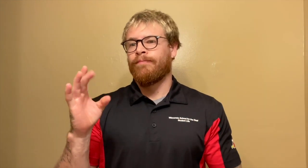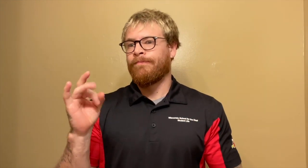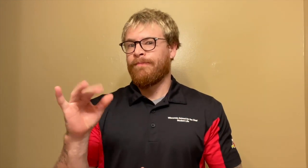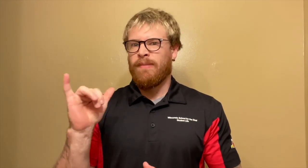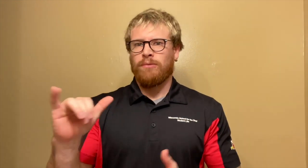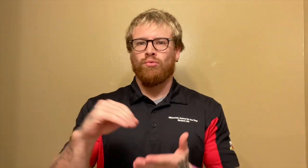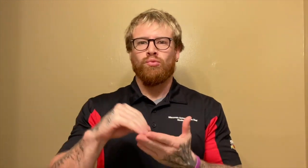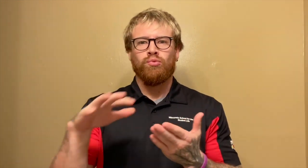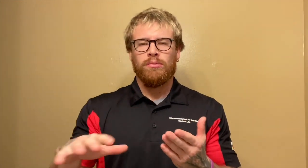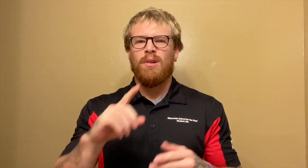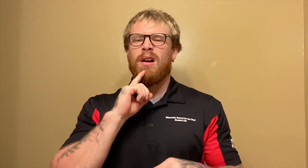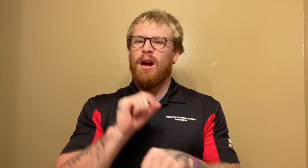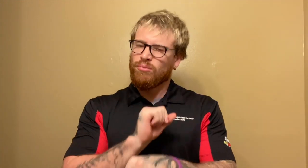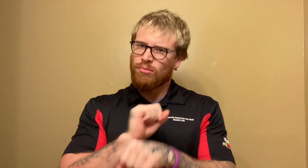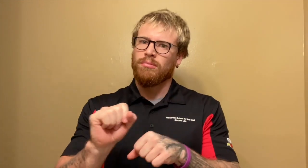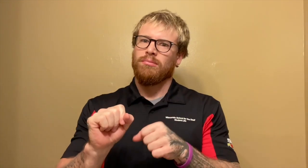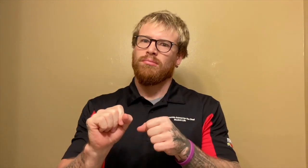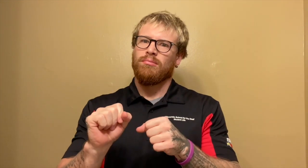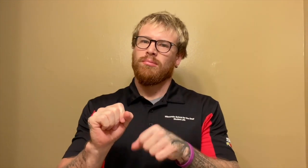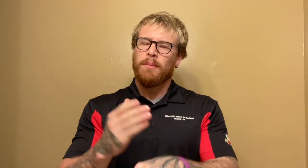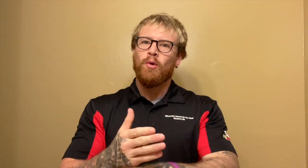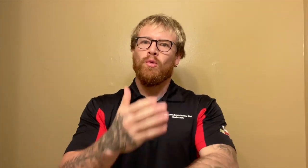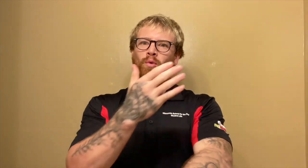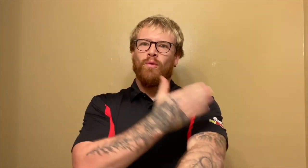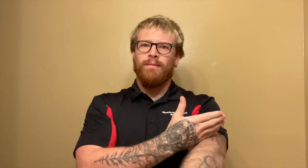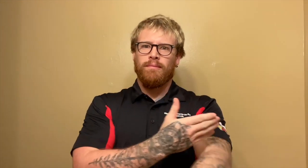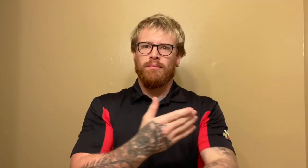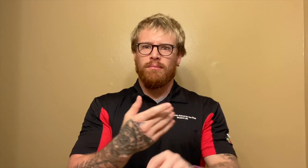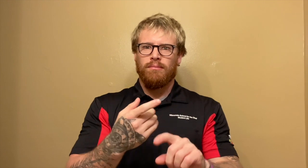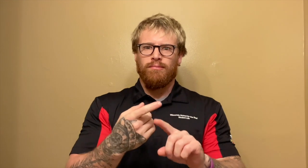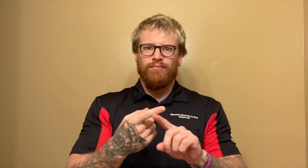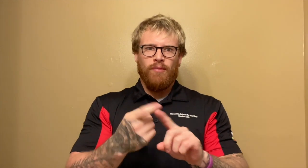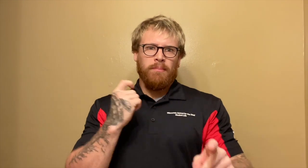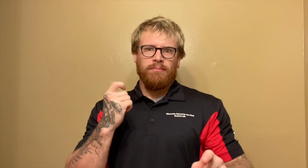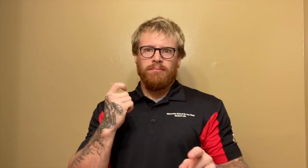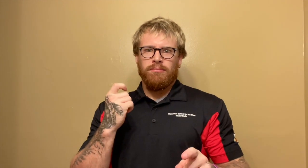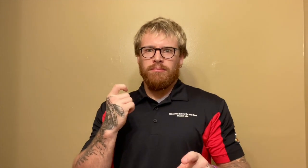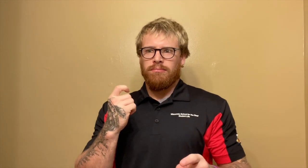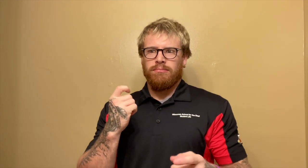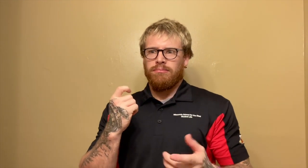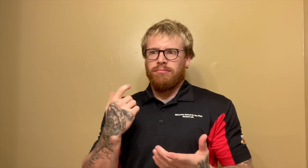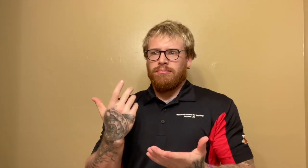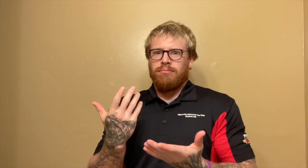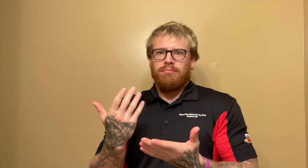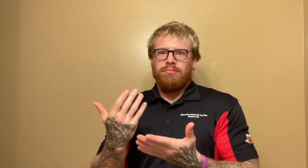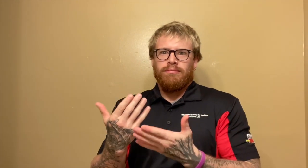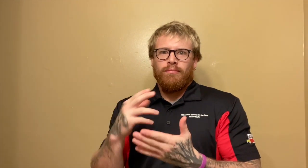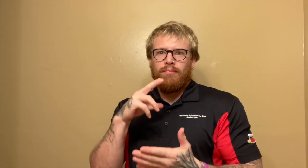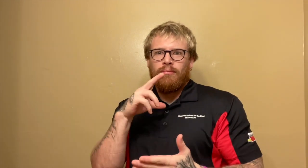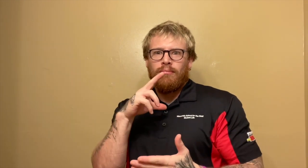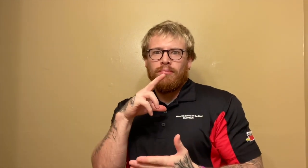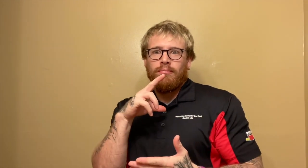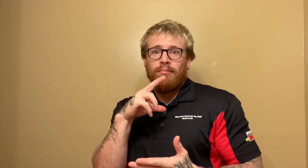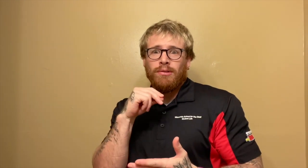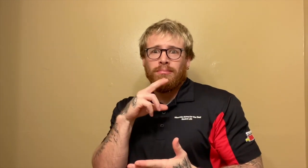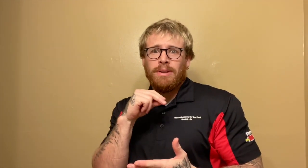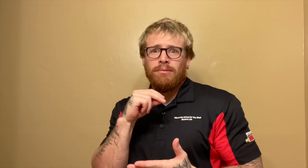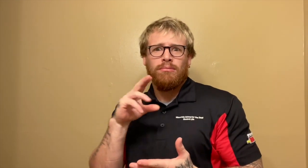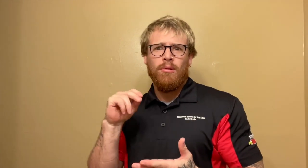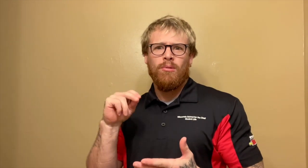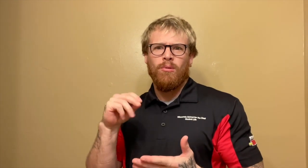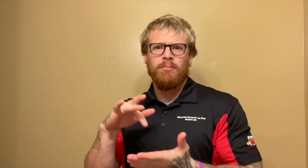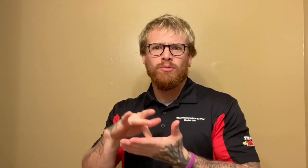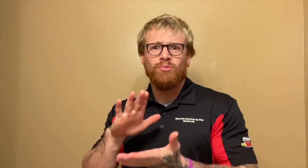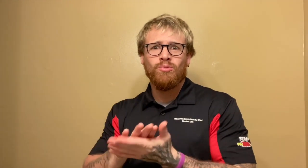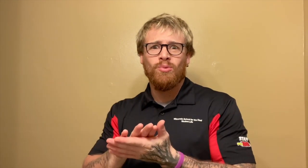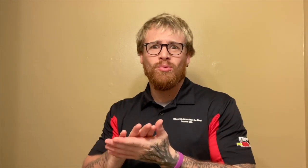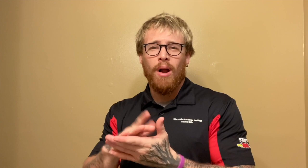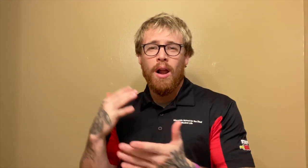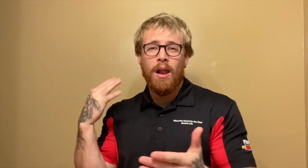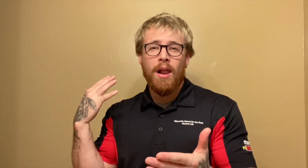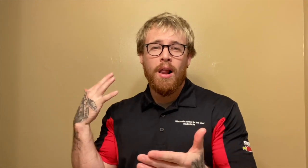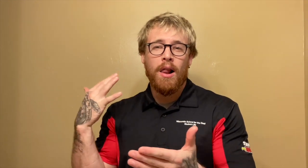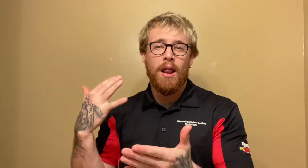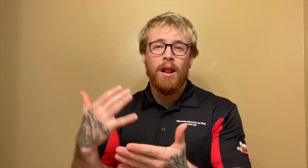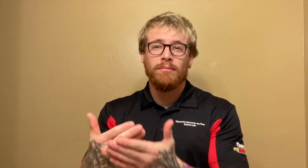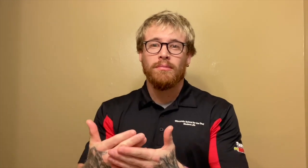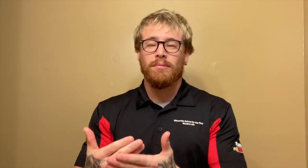student has improved from not - not just freshman year, but from middle school until now.